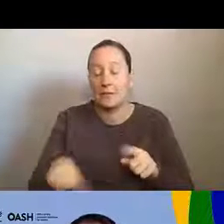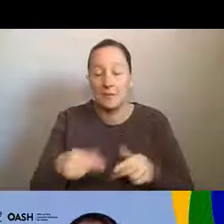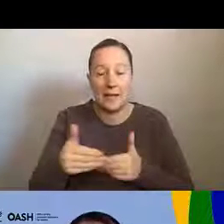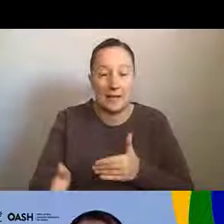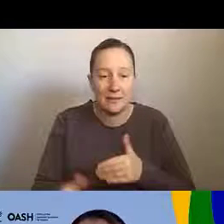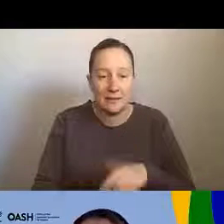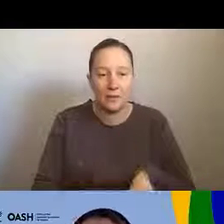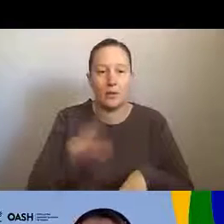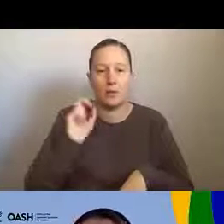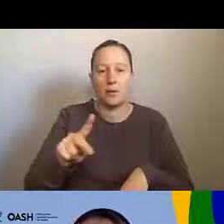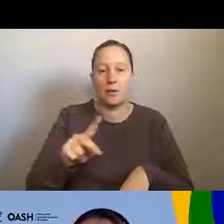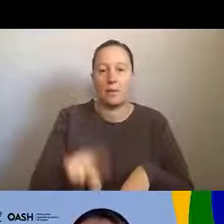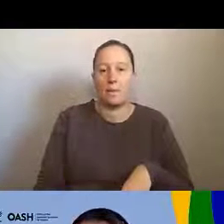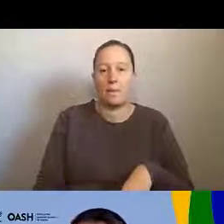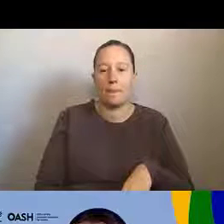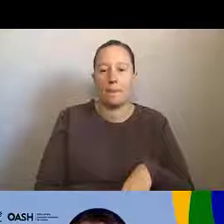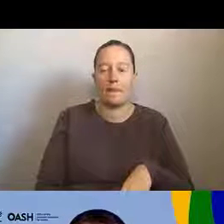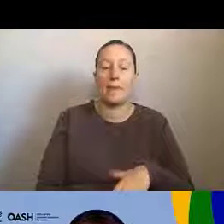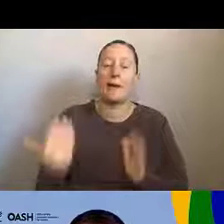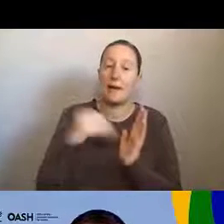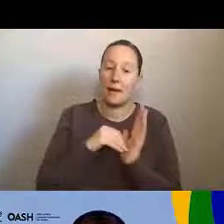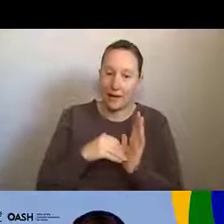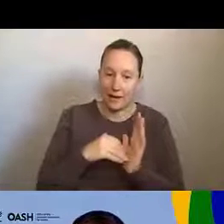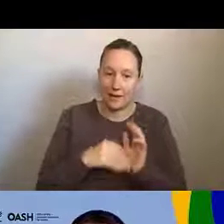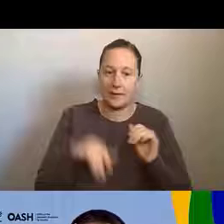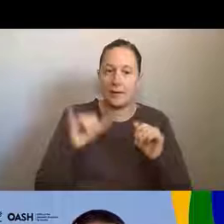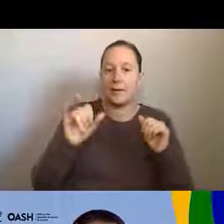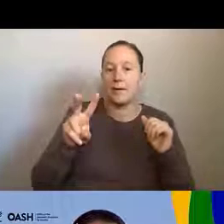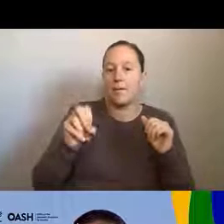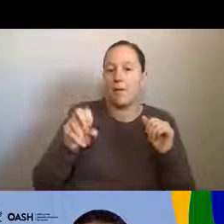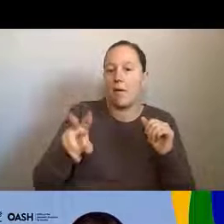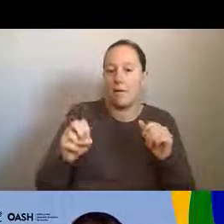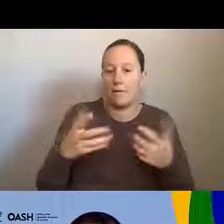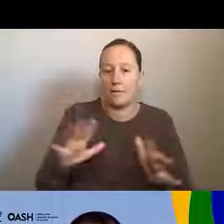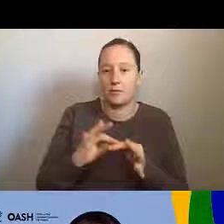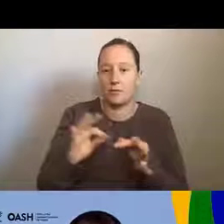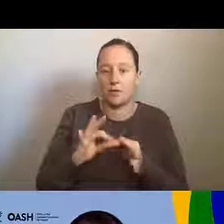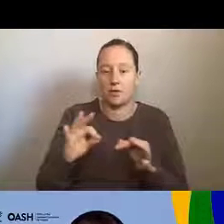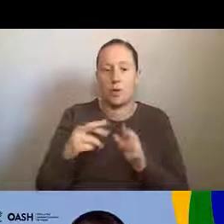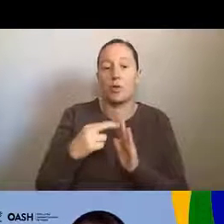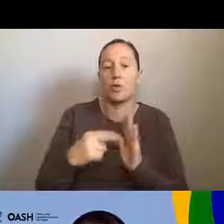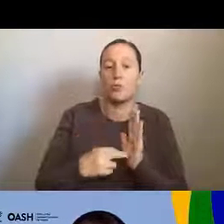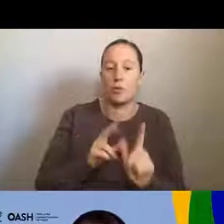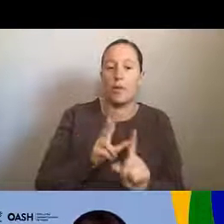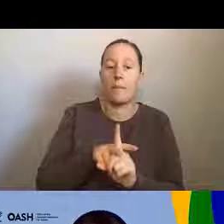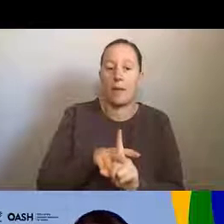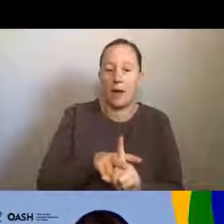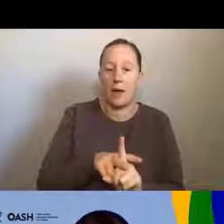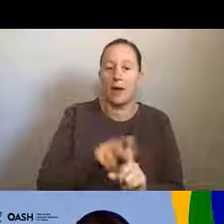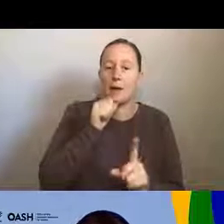Well, so again, as I Yvonne pointed out, the regulations apply to nonexempt human subjects